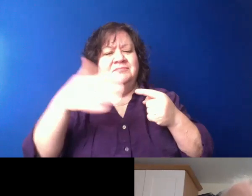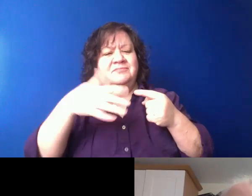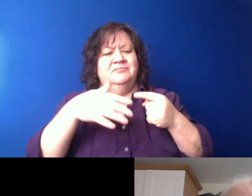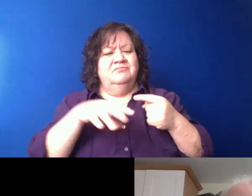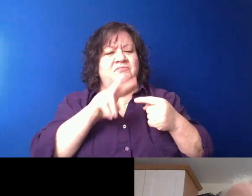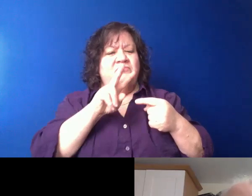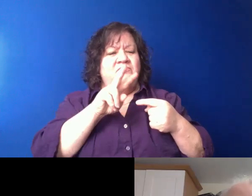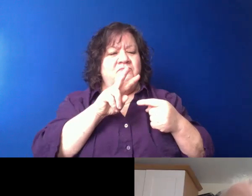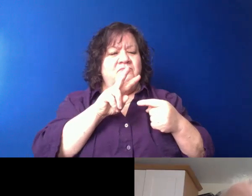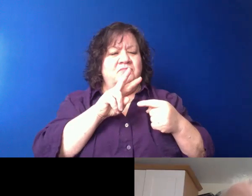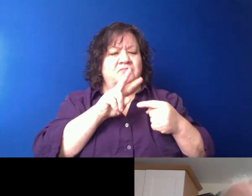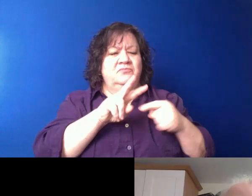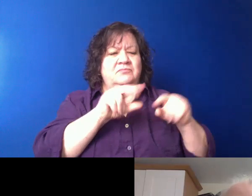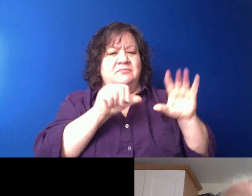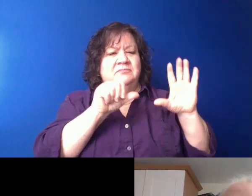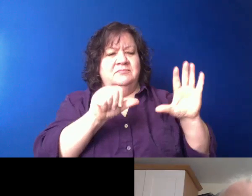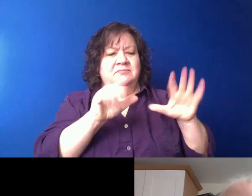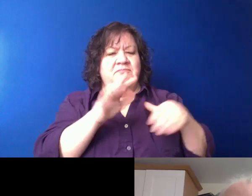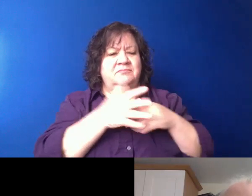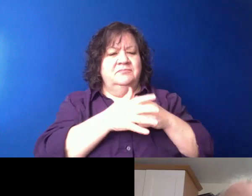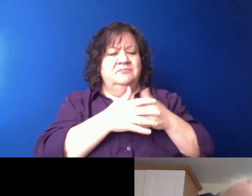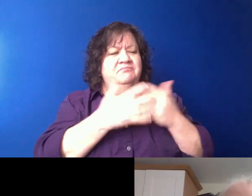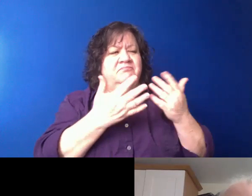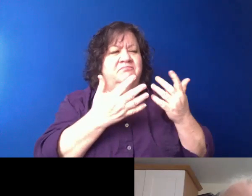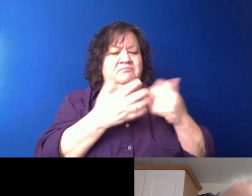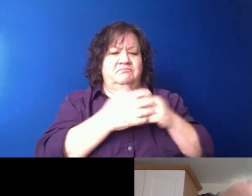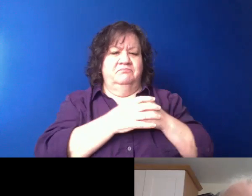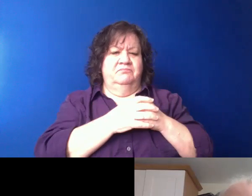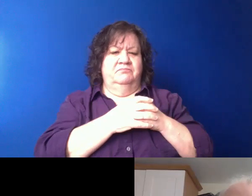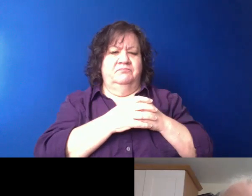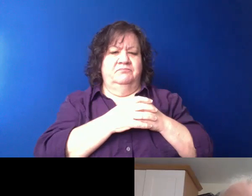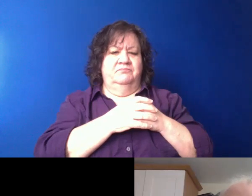other actors and what are some of the plans that we have in the pipeline as far as you can share